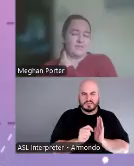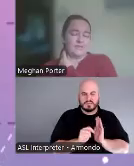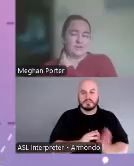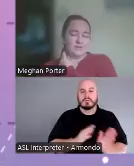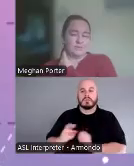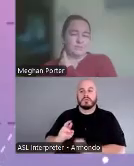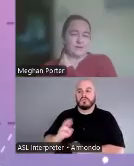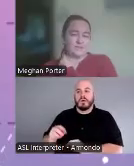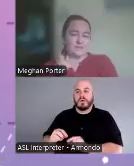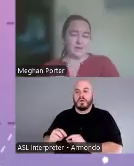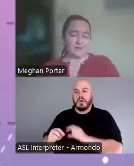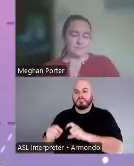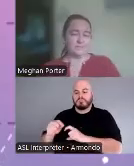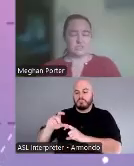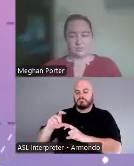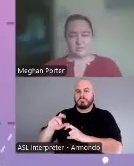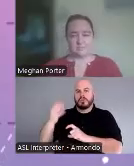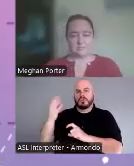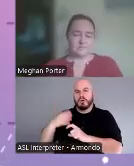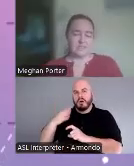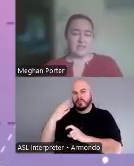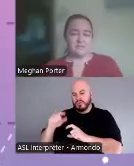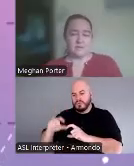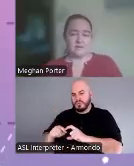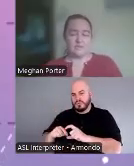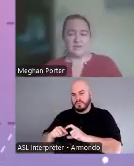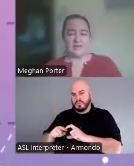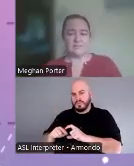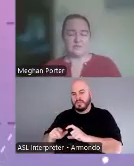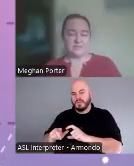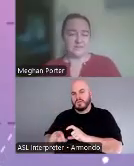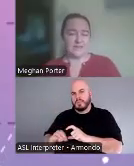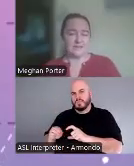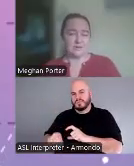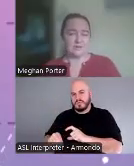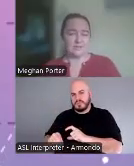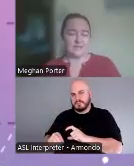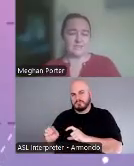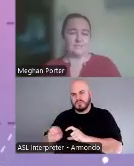the dark blue box on the bottom, shows slightly fewer, 39%, had no alt text.